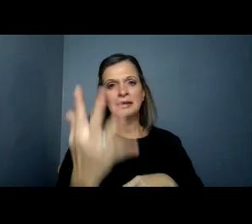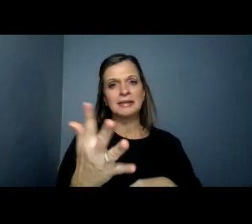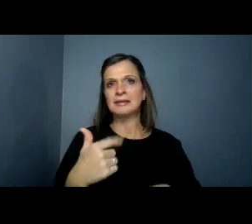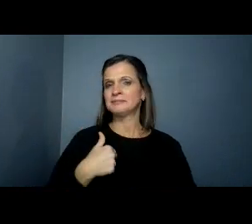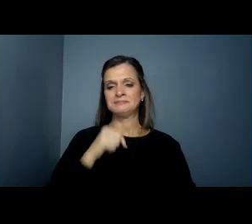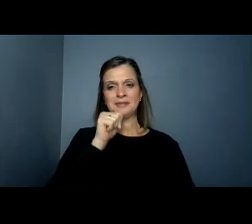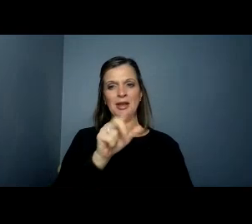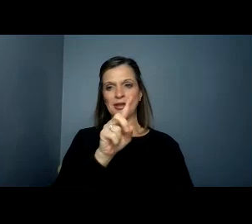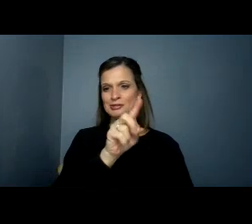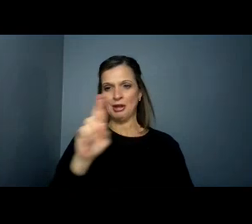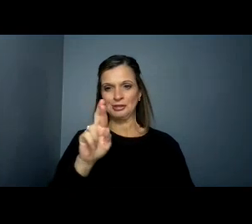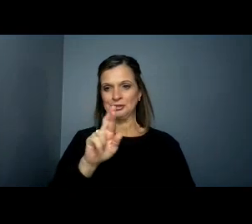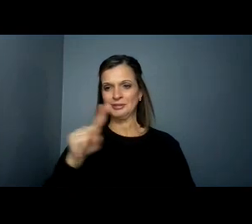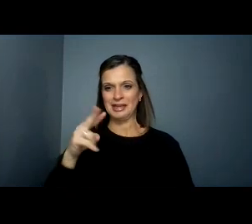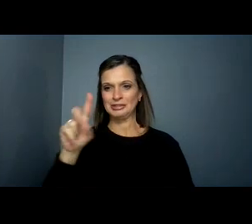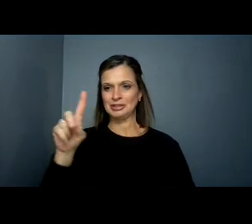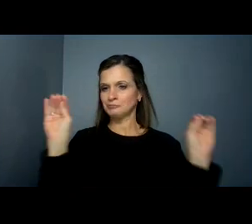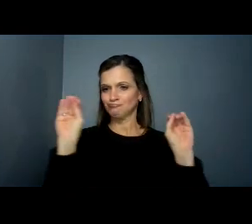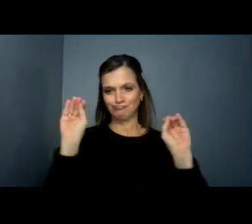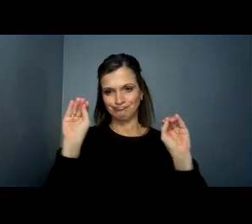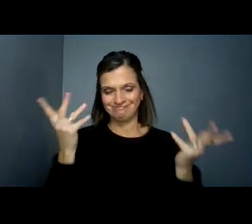The introduction Ashley, I just. I really do want to.